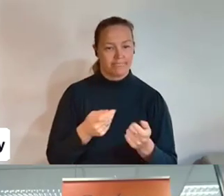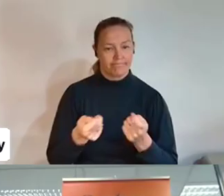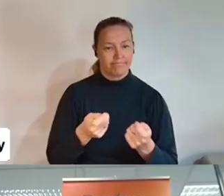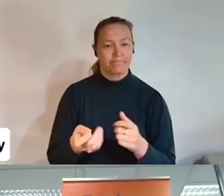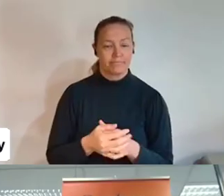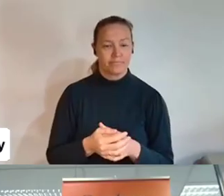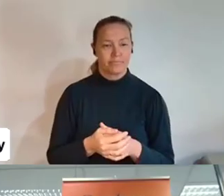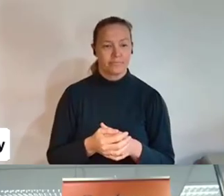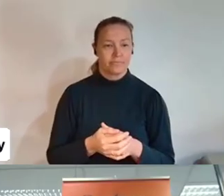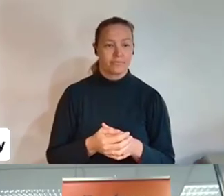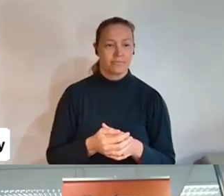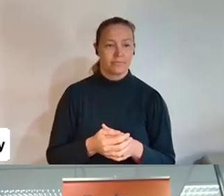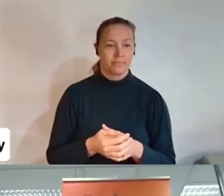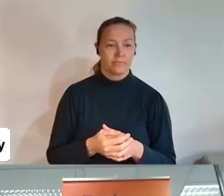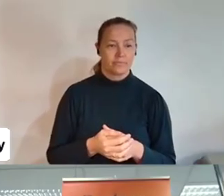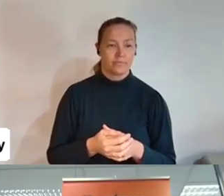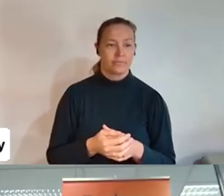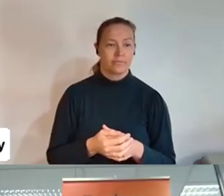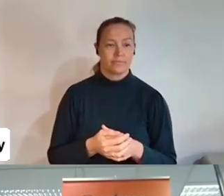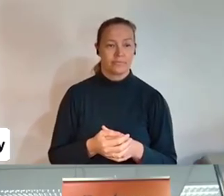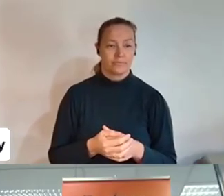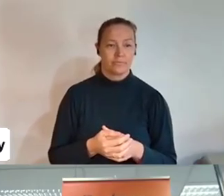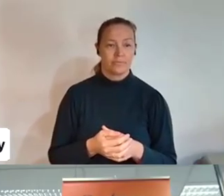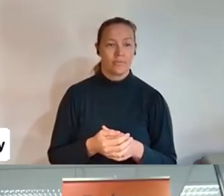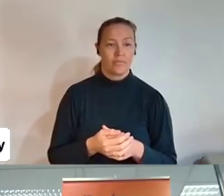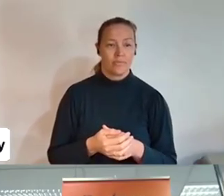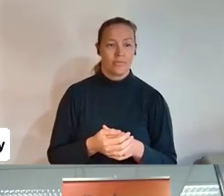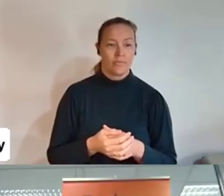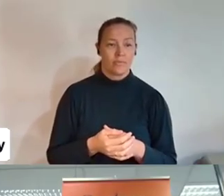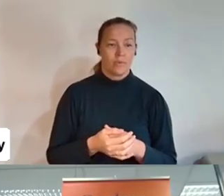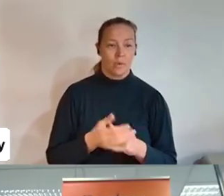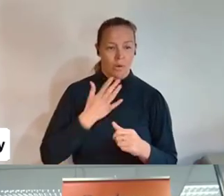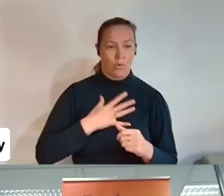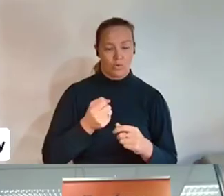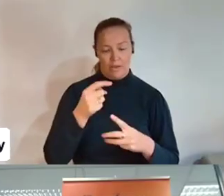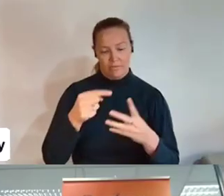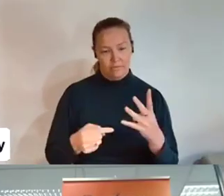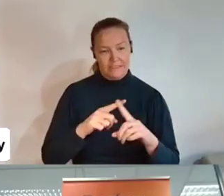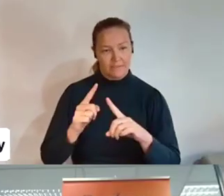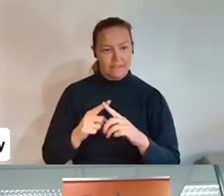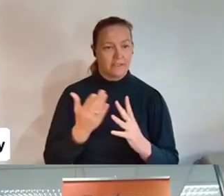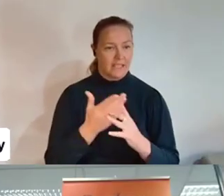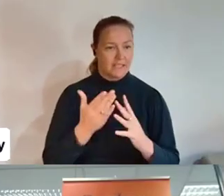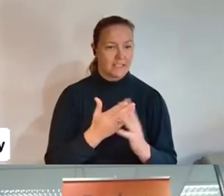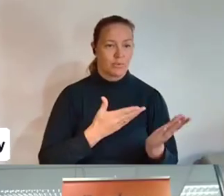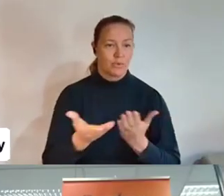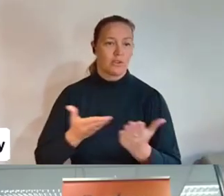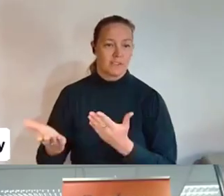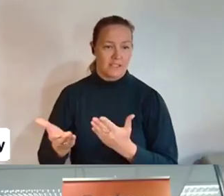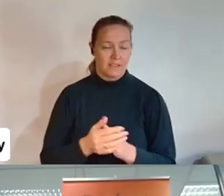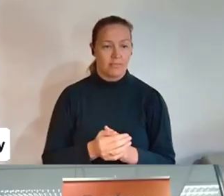We aim to deliver a range of accessible services such as setting up as many accessible voting